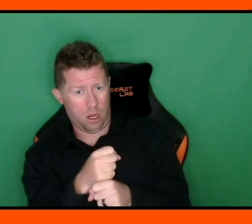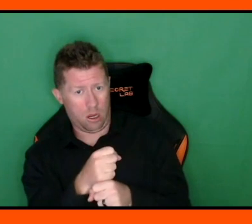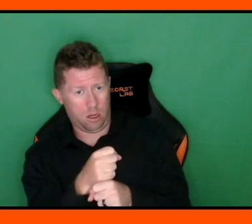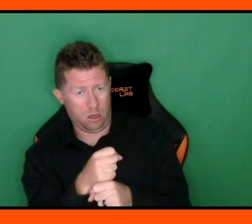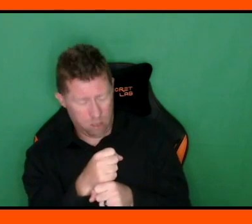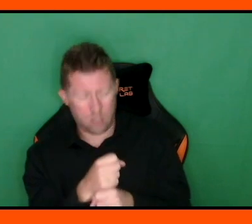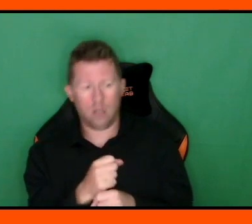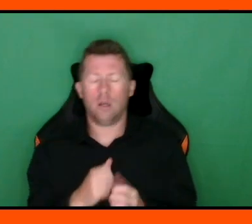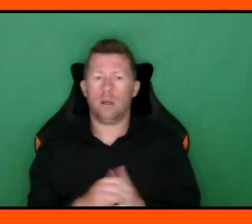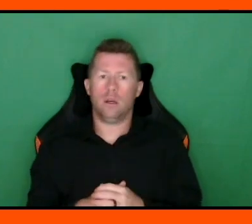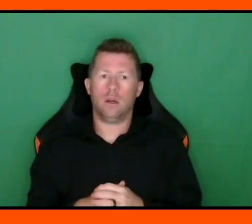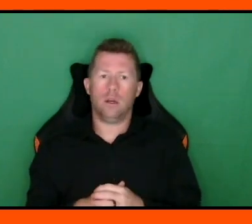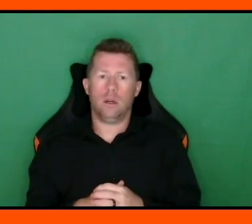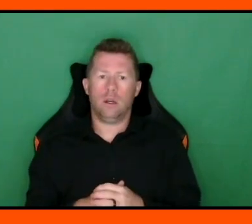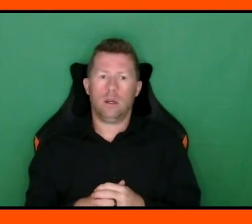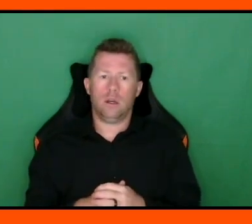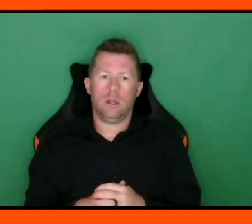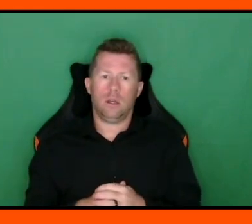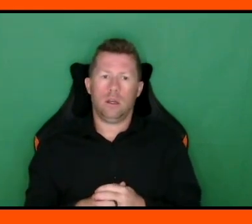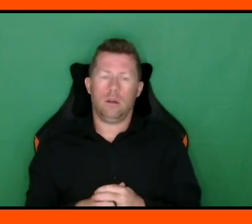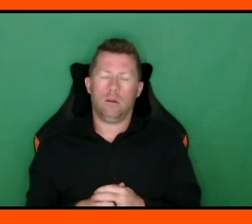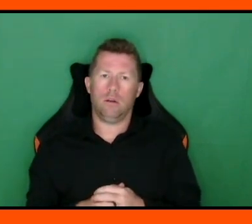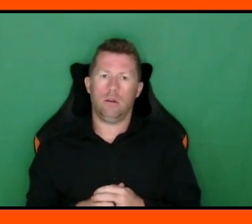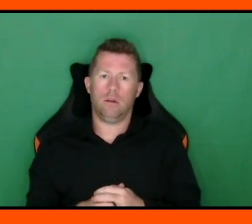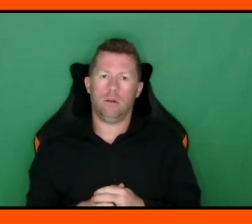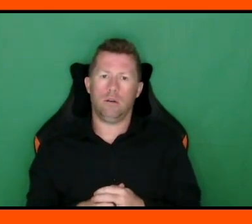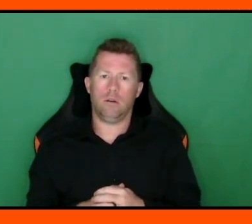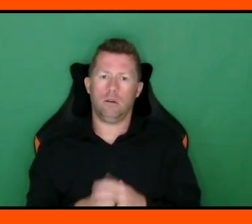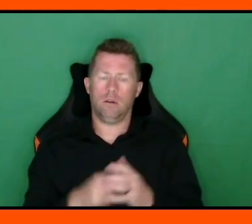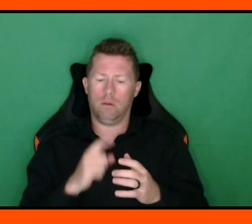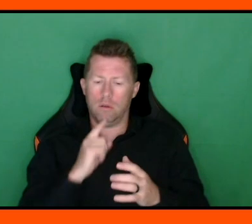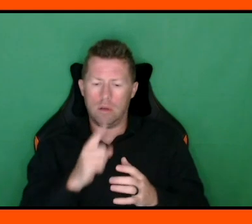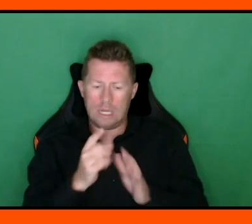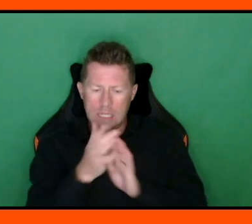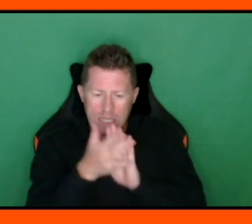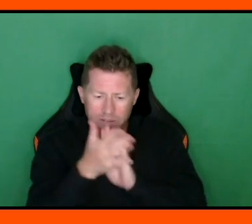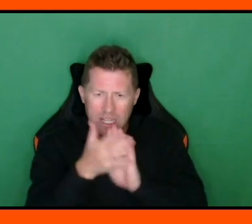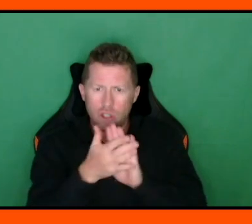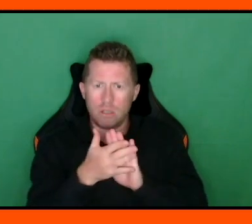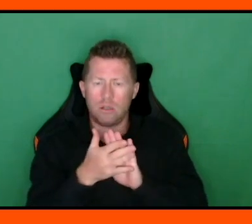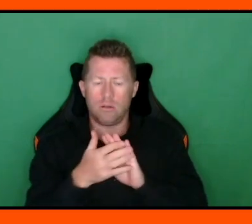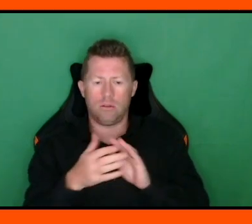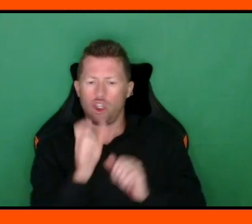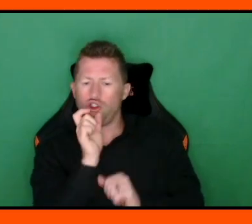is about all the definitions and terms that are currently used in Census.